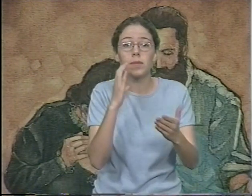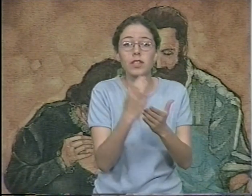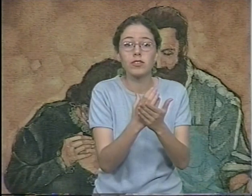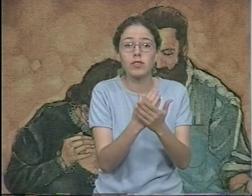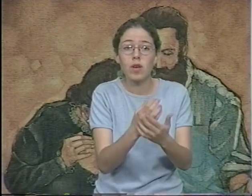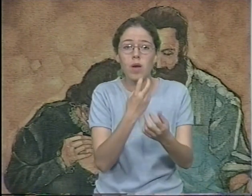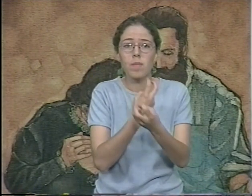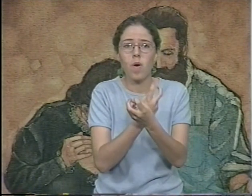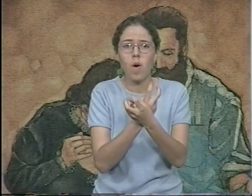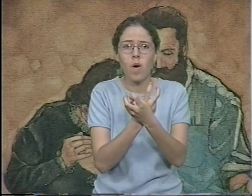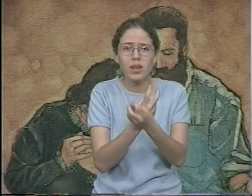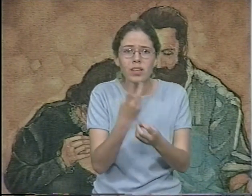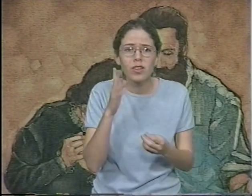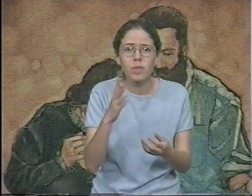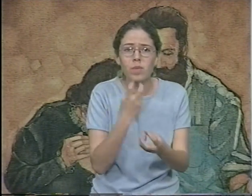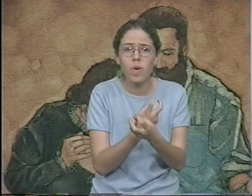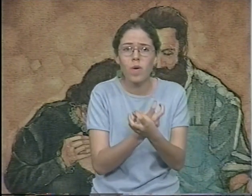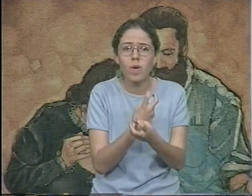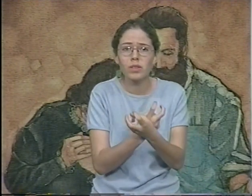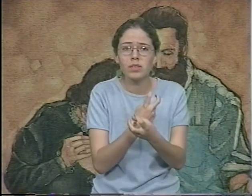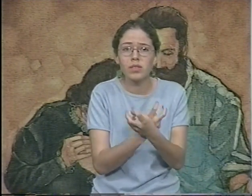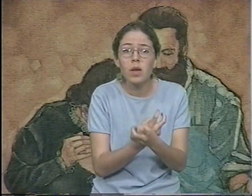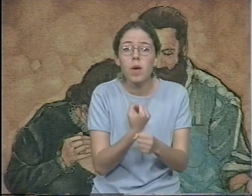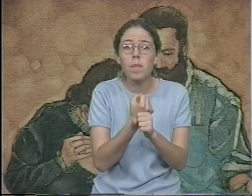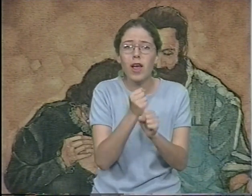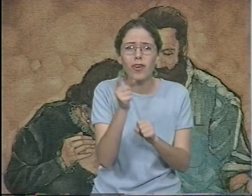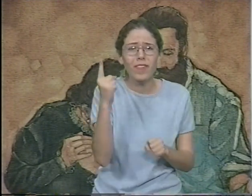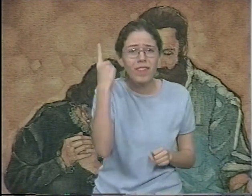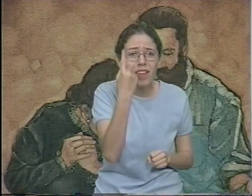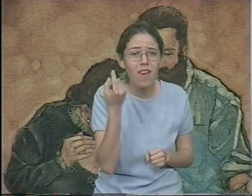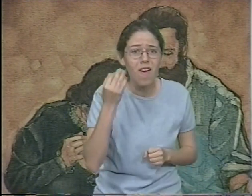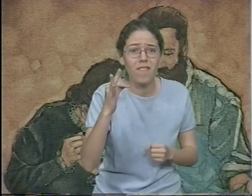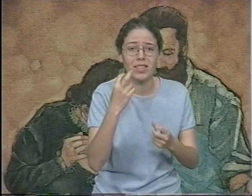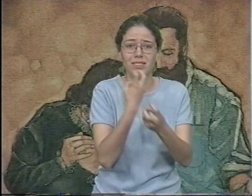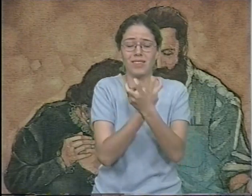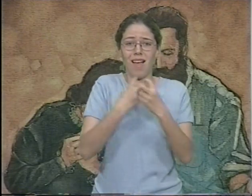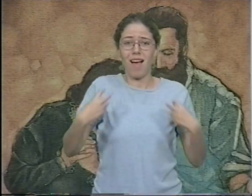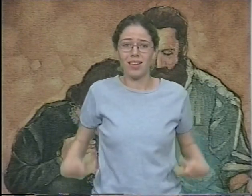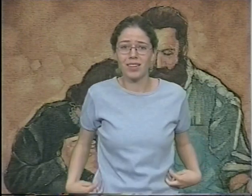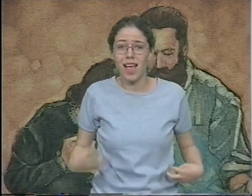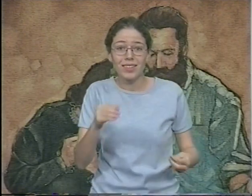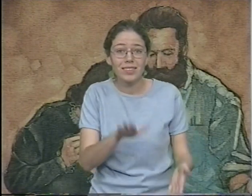She looked at it and shuddered with fear. She saw a picture of bones-her bones-and they